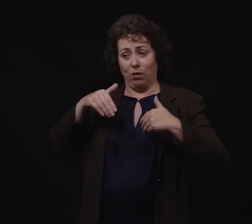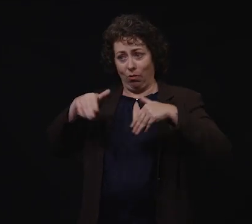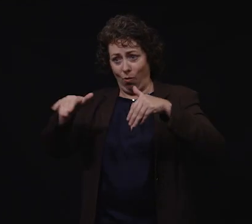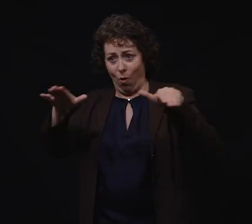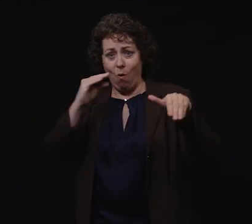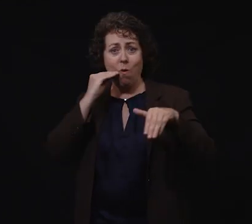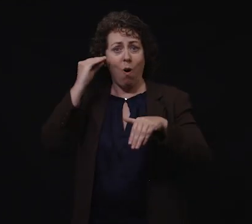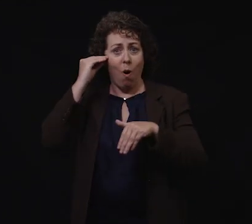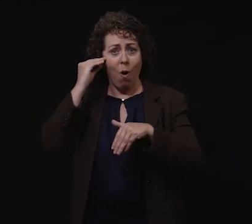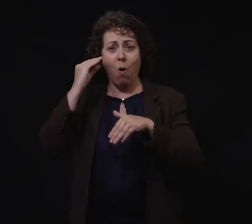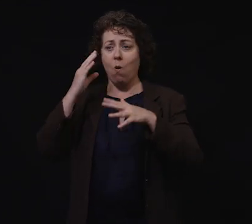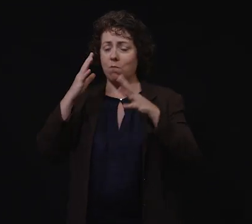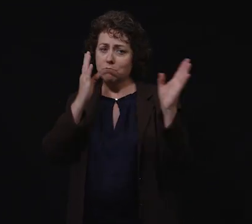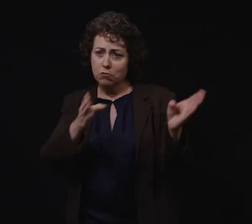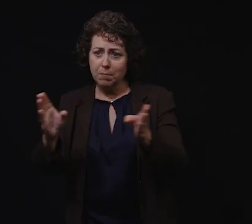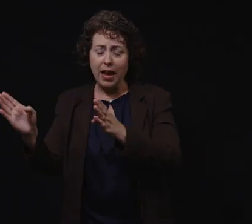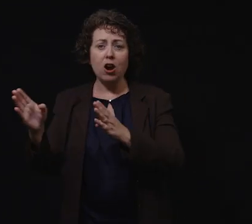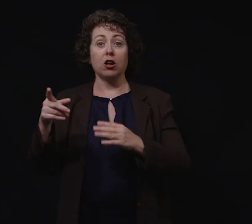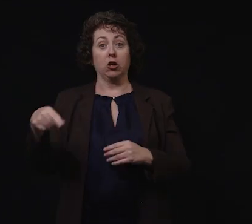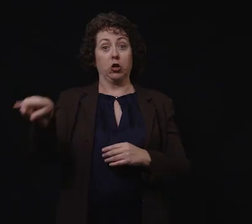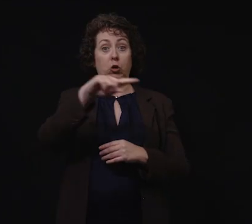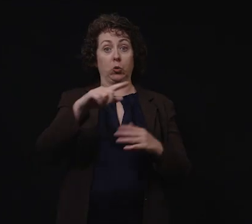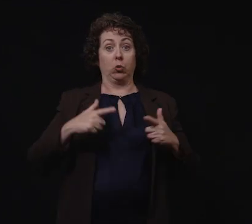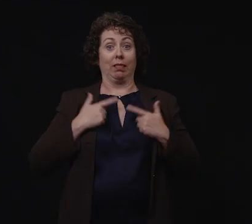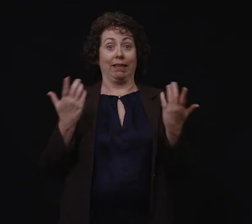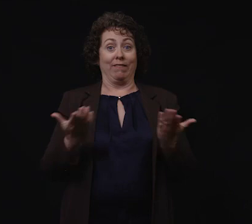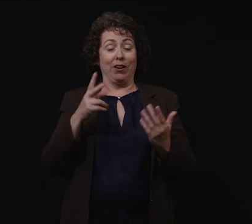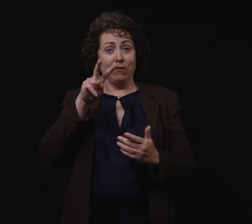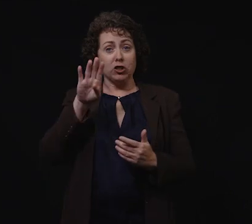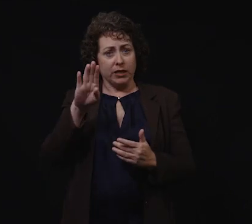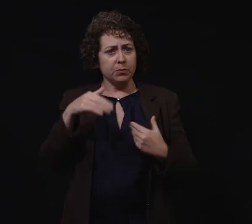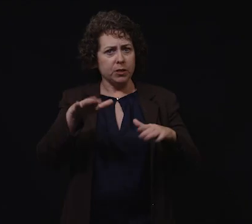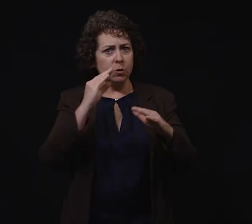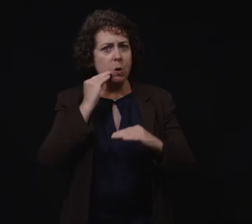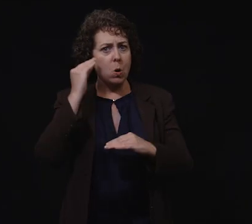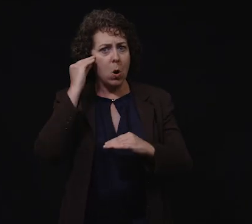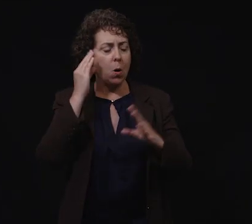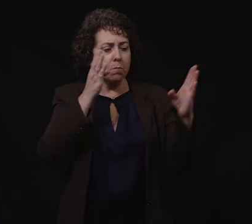We encourage you as Virginia Beach residents to do the same. This is the time to prepare